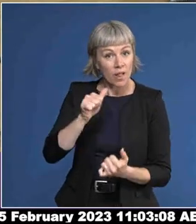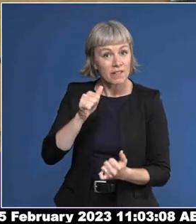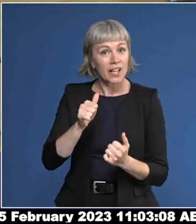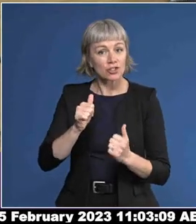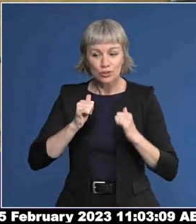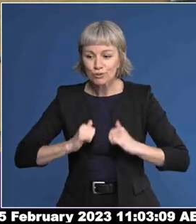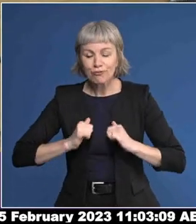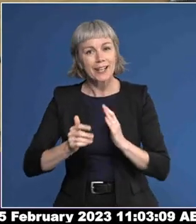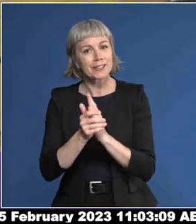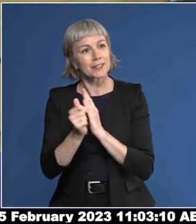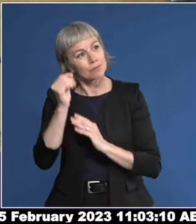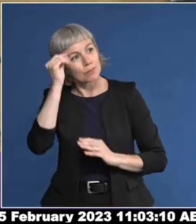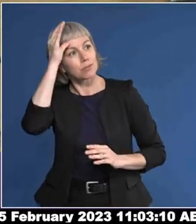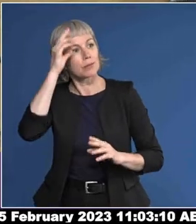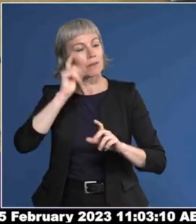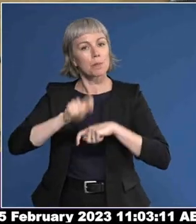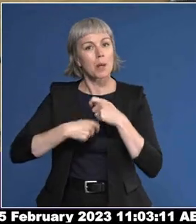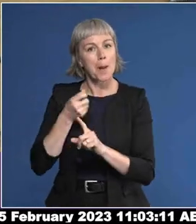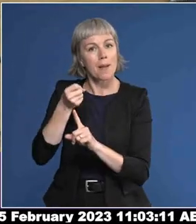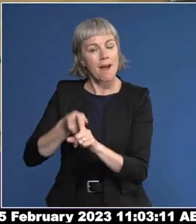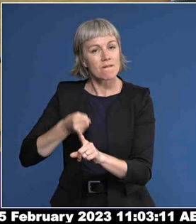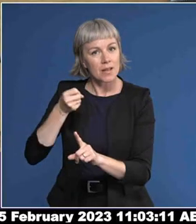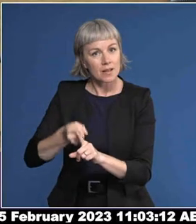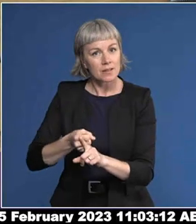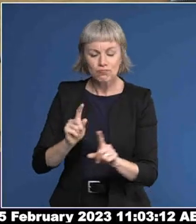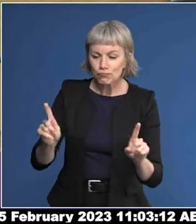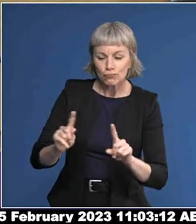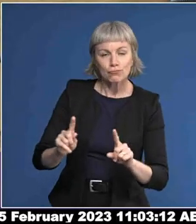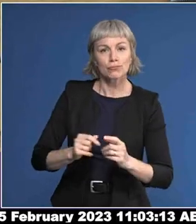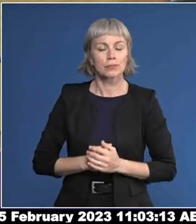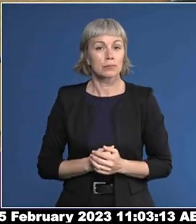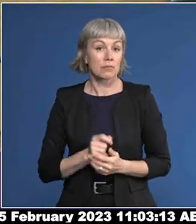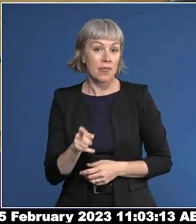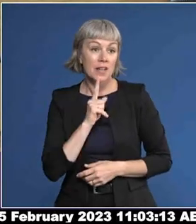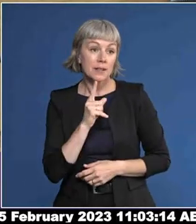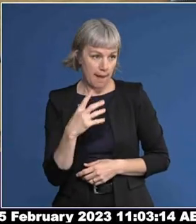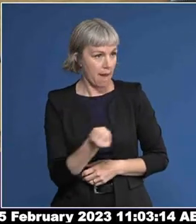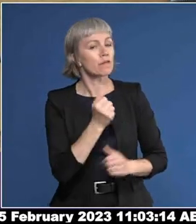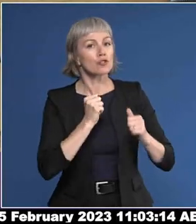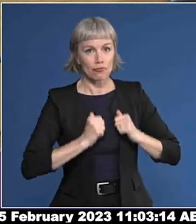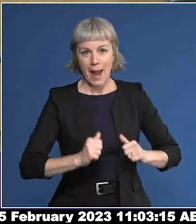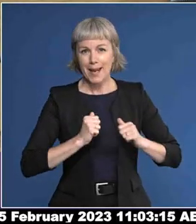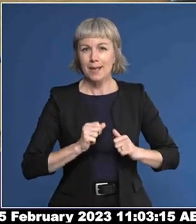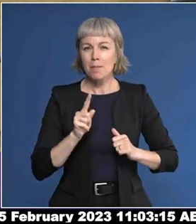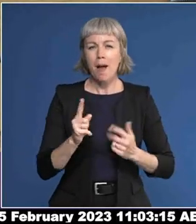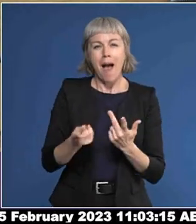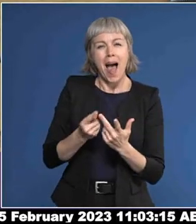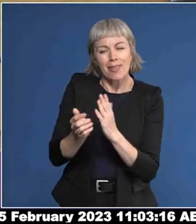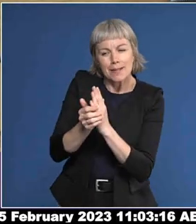And there is some training that they needed to do, but they said the soft skills are very important in building the relationship.